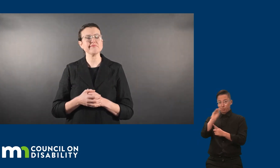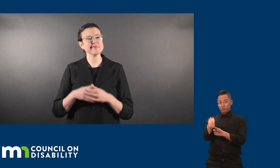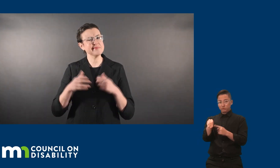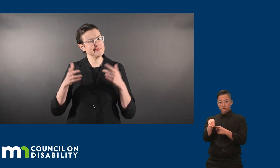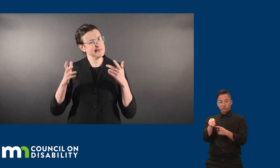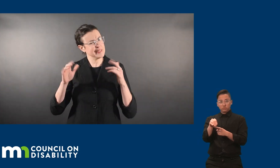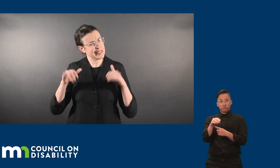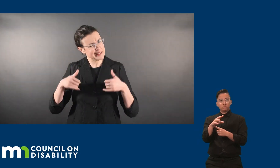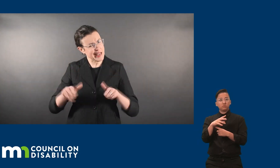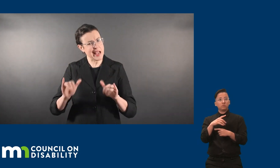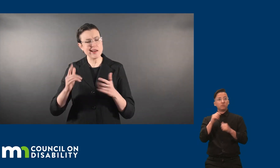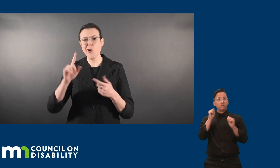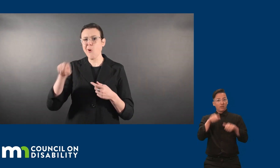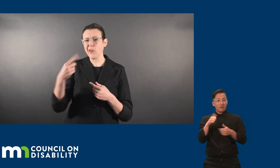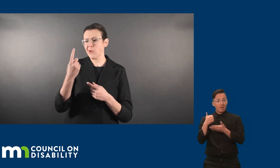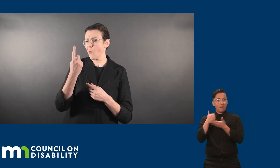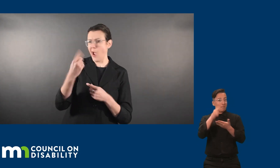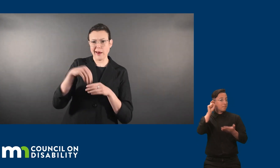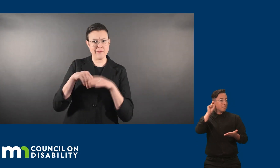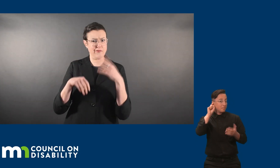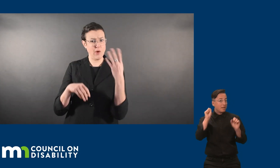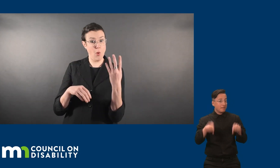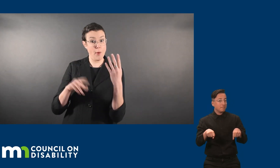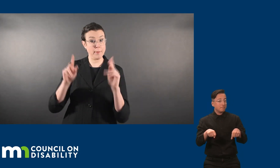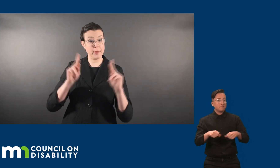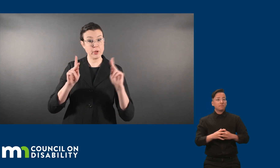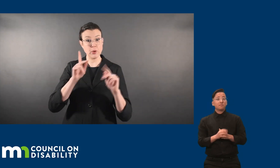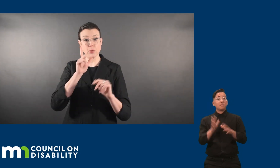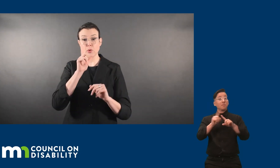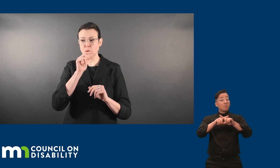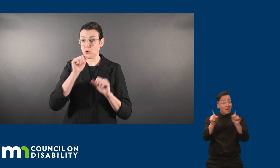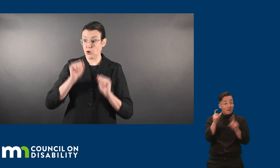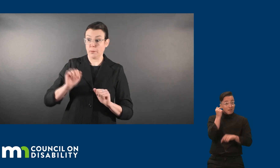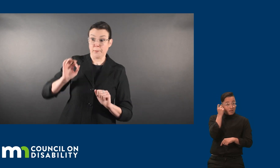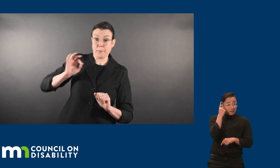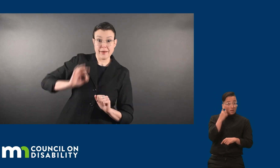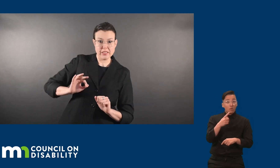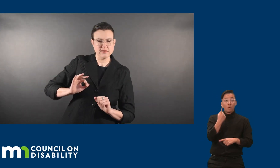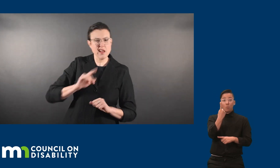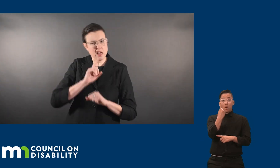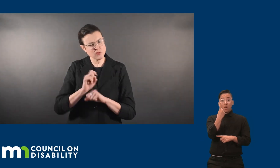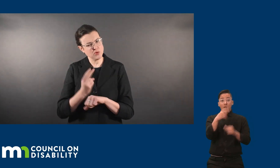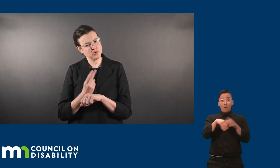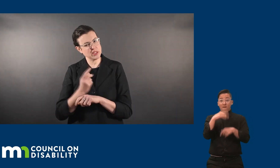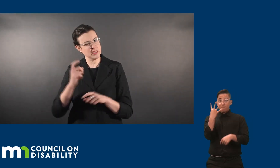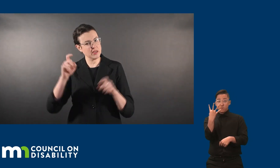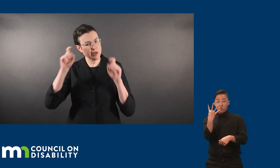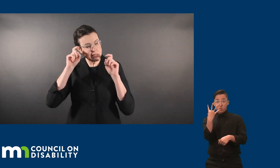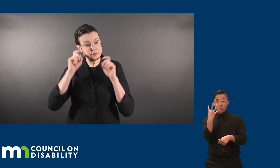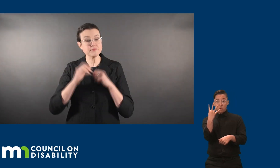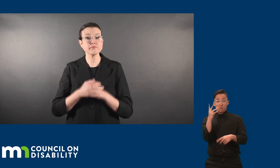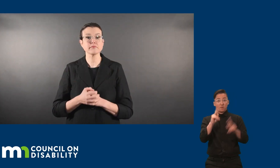yet only one in four people who could benefit actually use hearing aids.